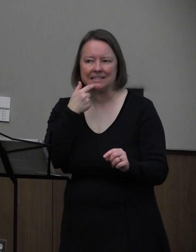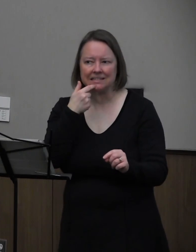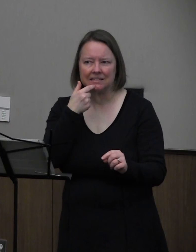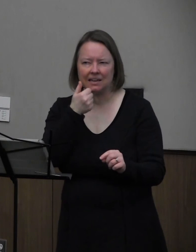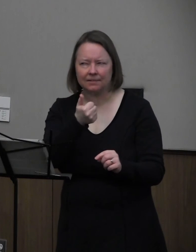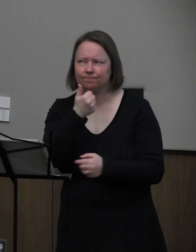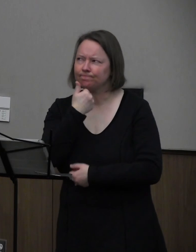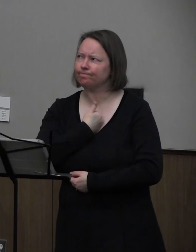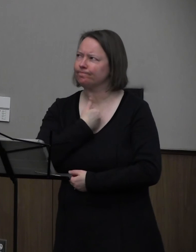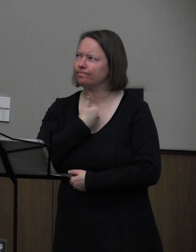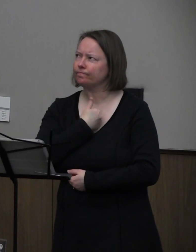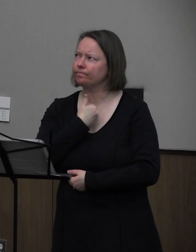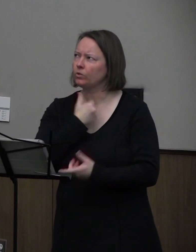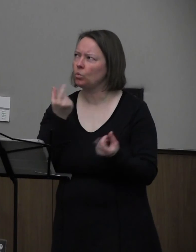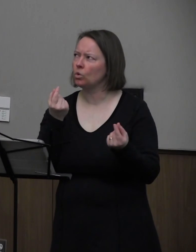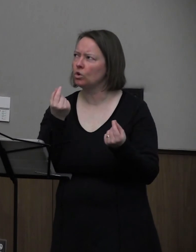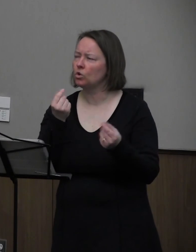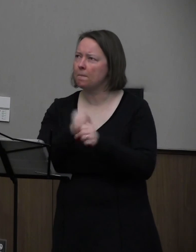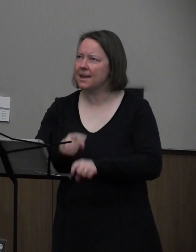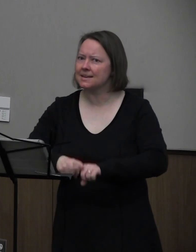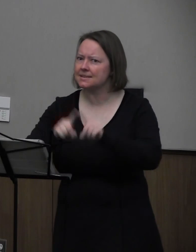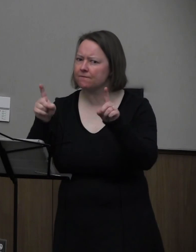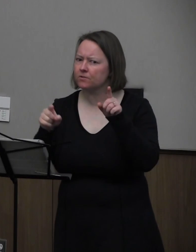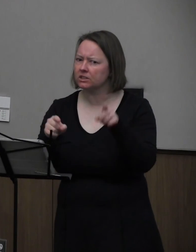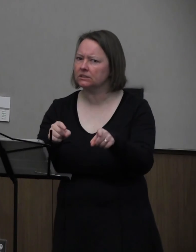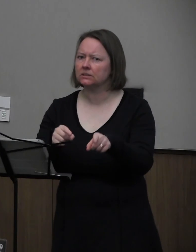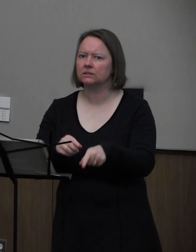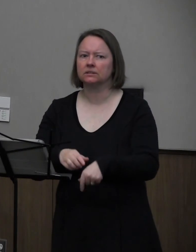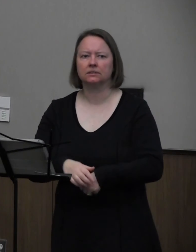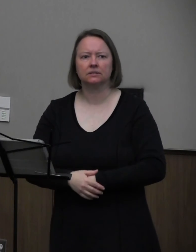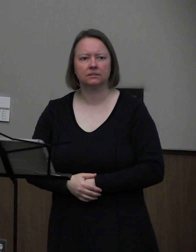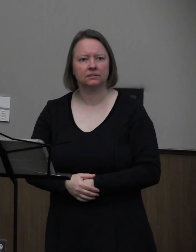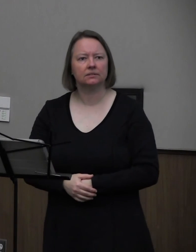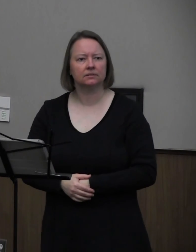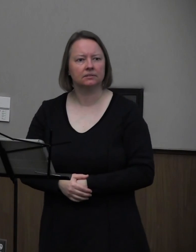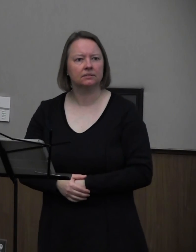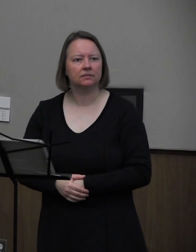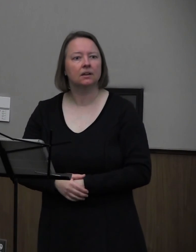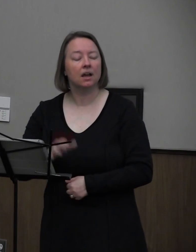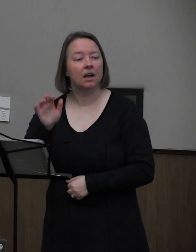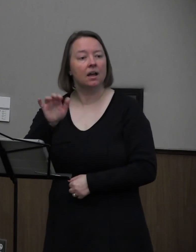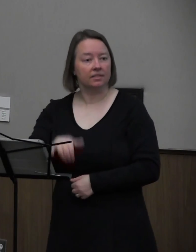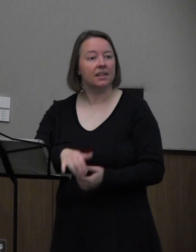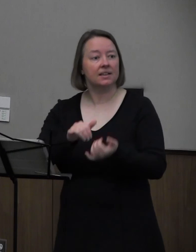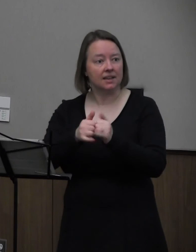'What can I do to make a difference?' And that's how you're going to make